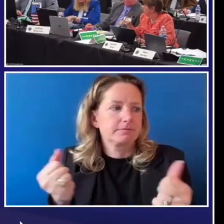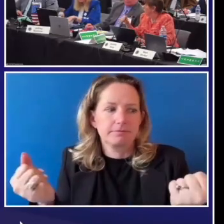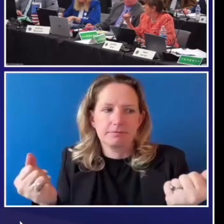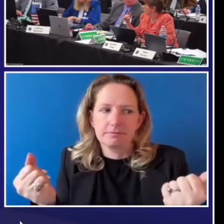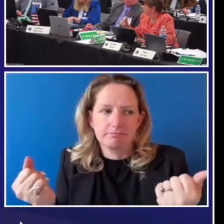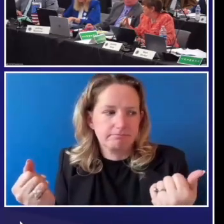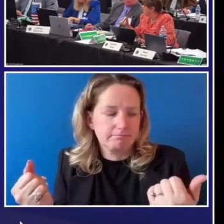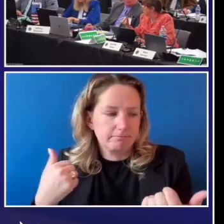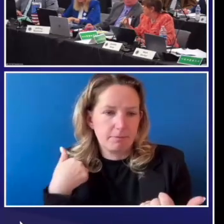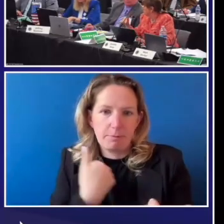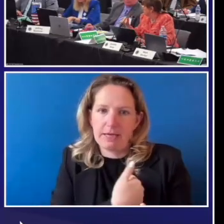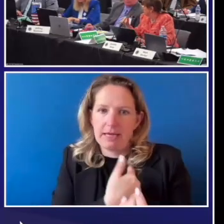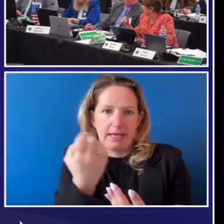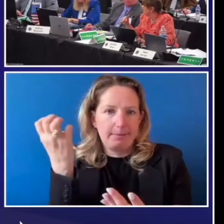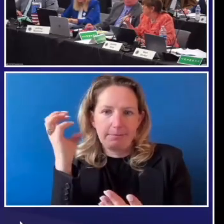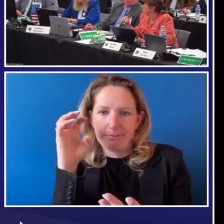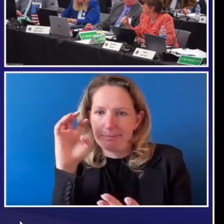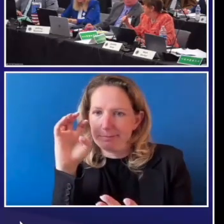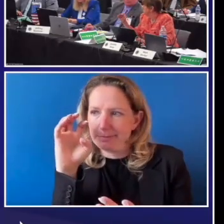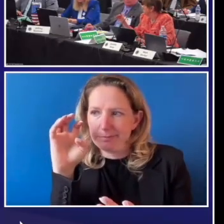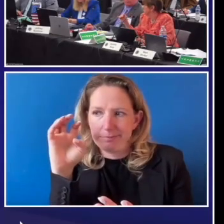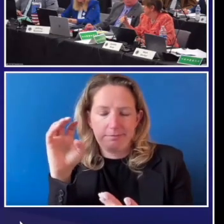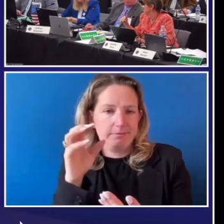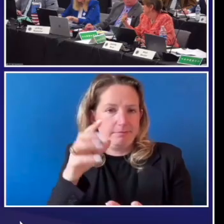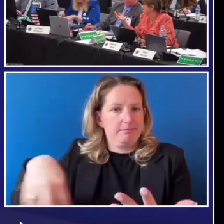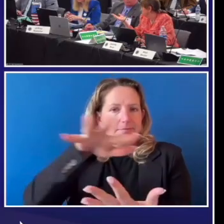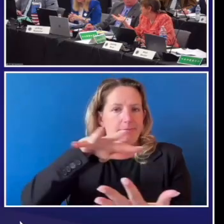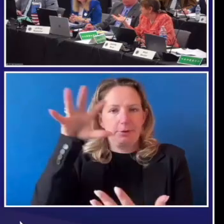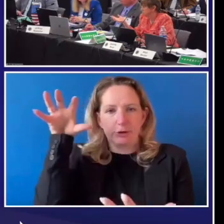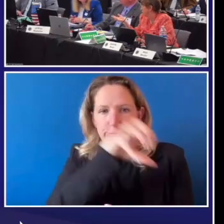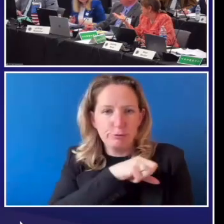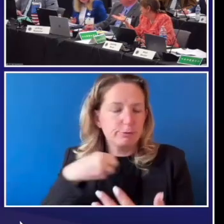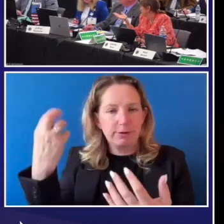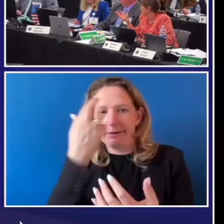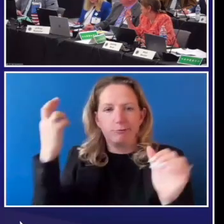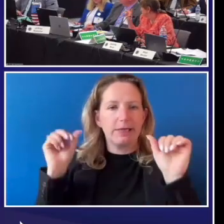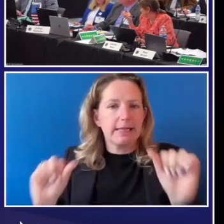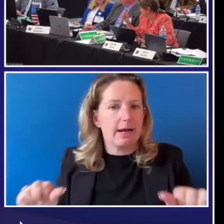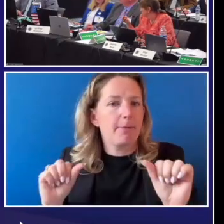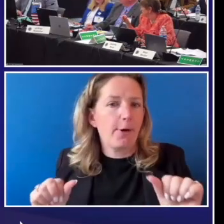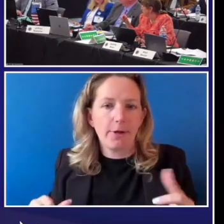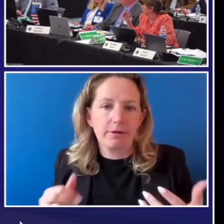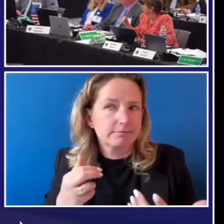presumed, um, to be reasonable reasons for denial or whatever the frame is a, unless,